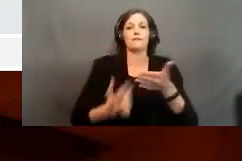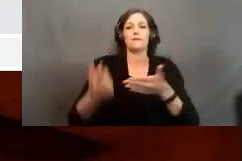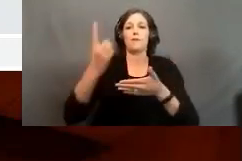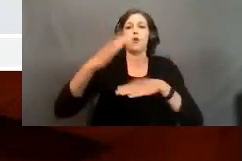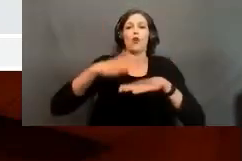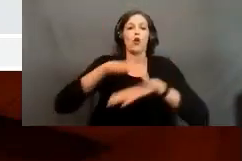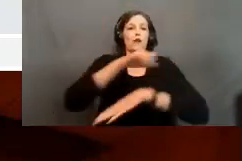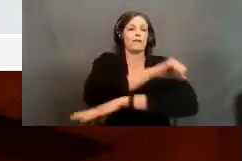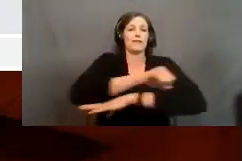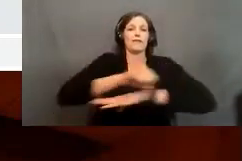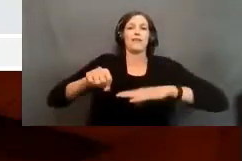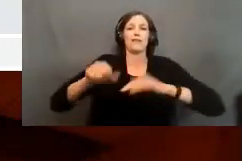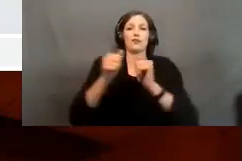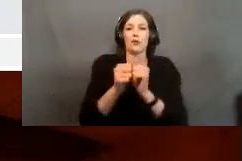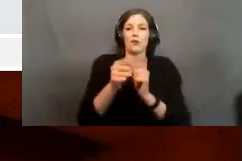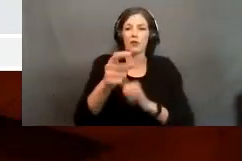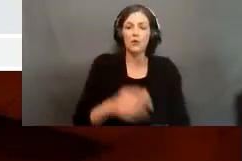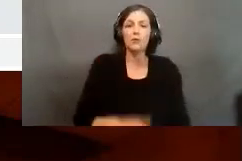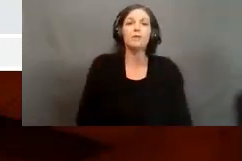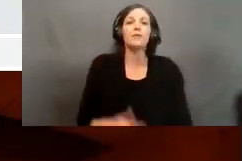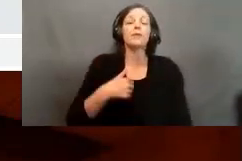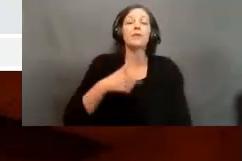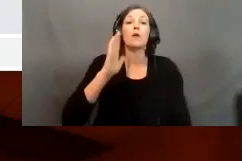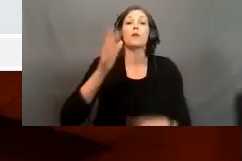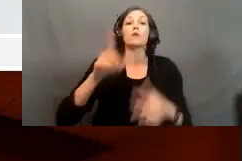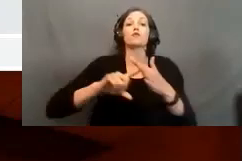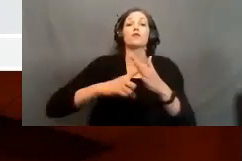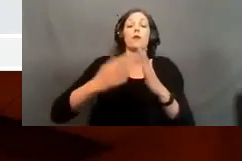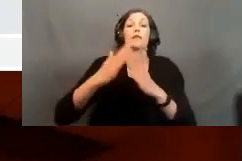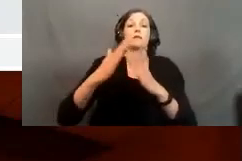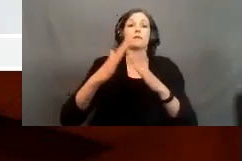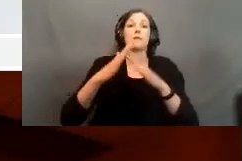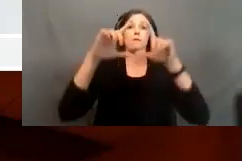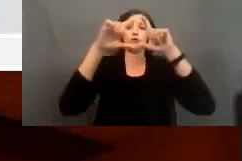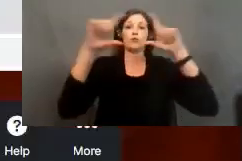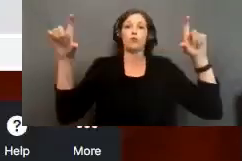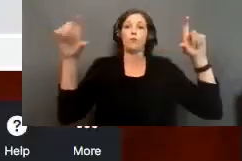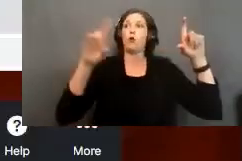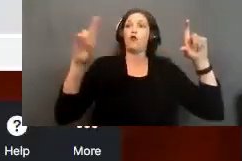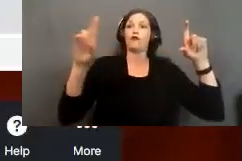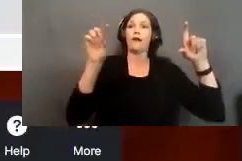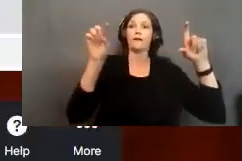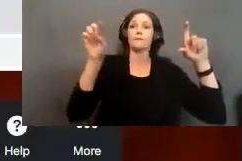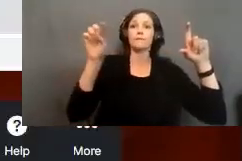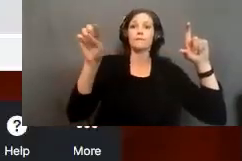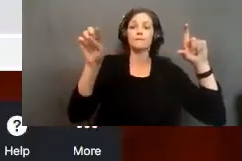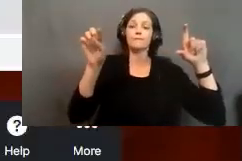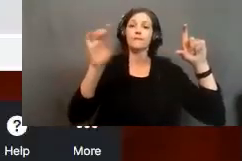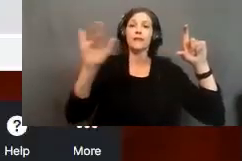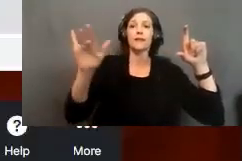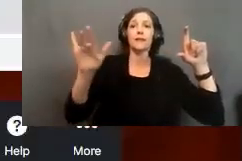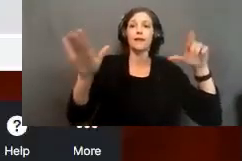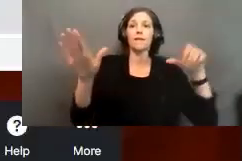I am going to start by going to the top toolbar off to the right 12:34:19 and click for a view to make it easier for myself.